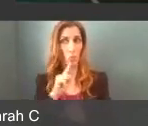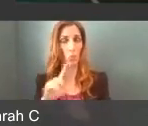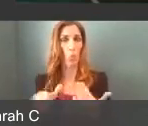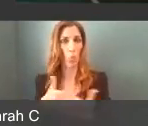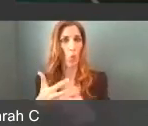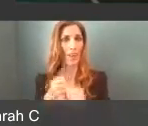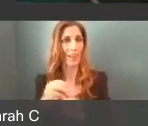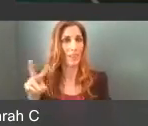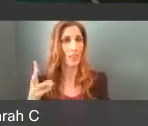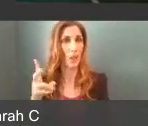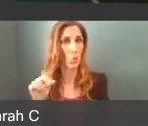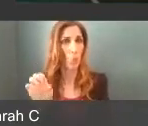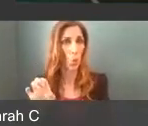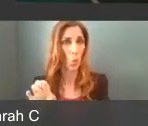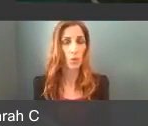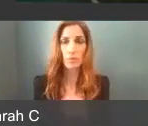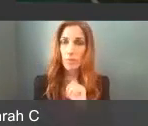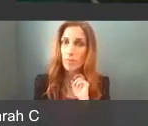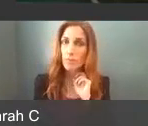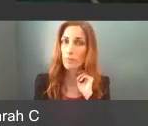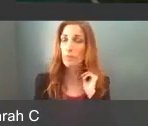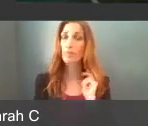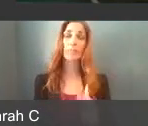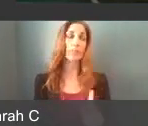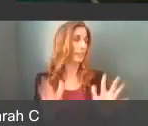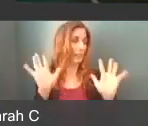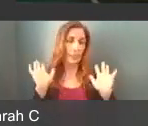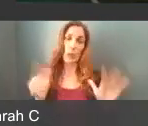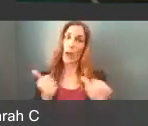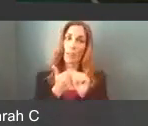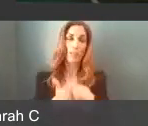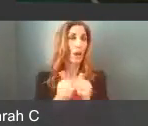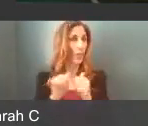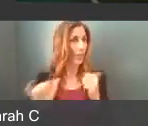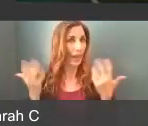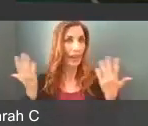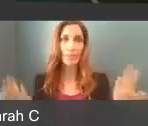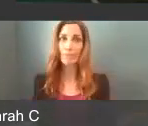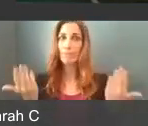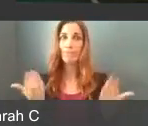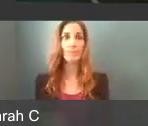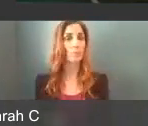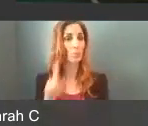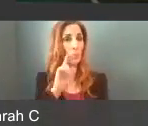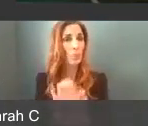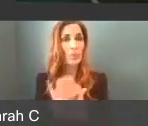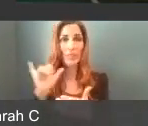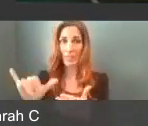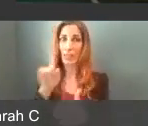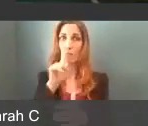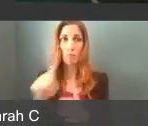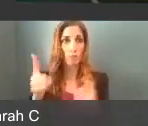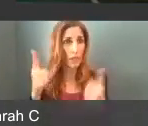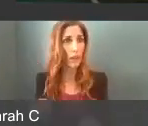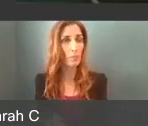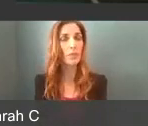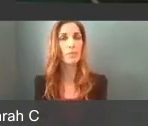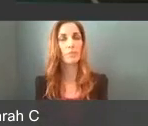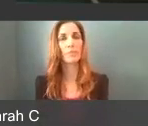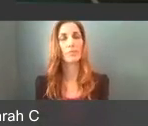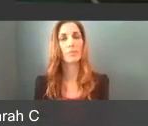we just have to go with that and believe that that is the case and separate,